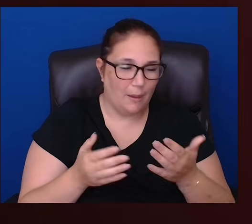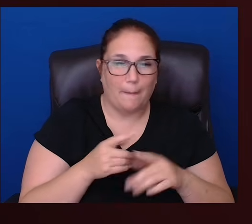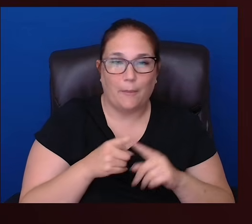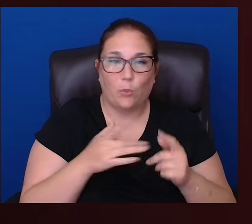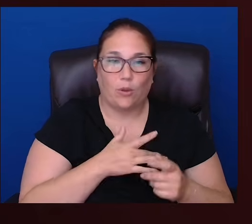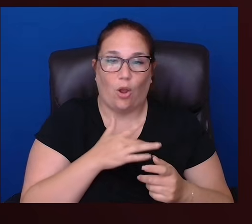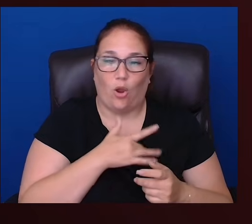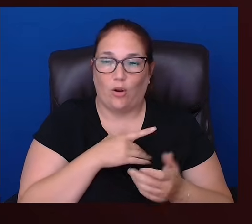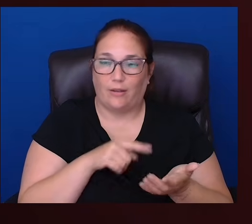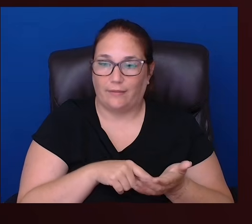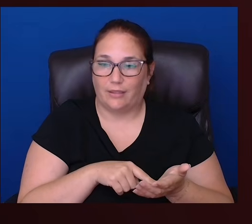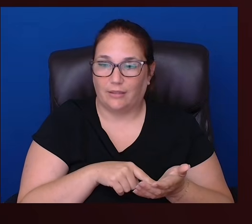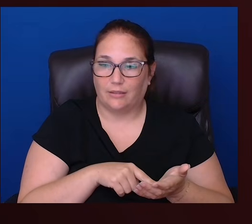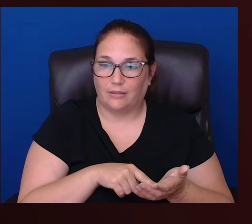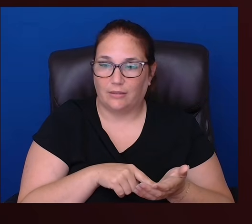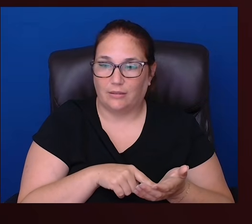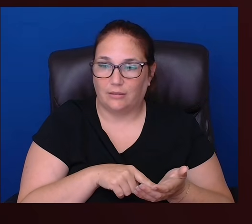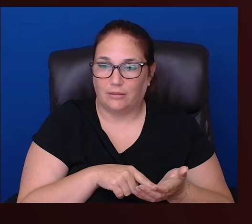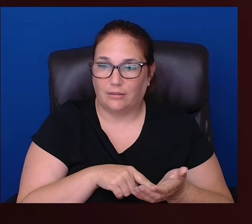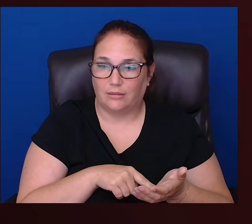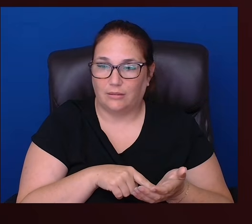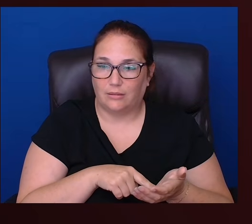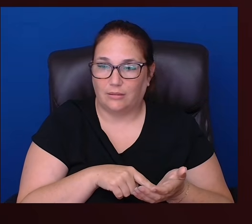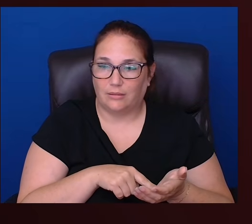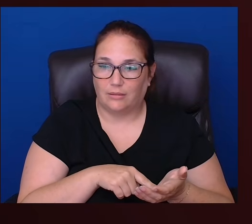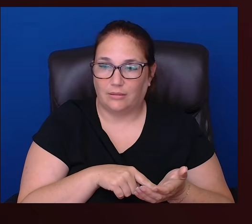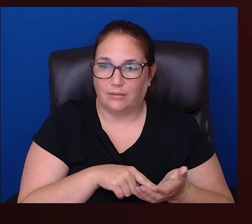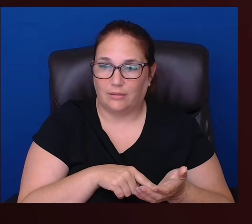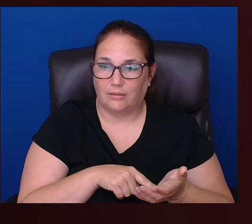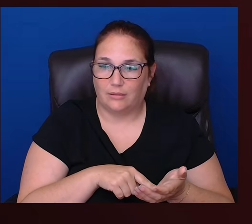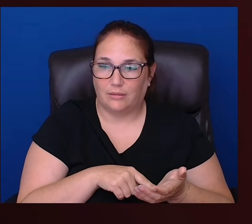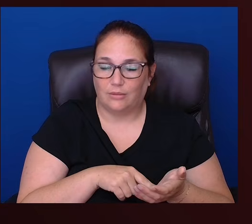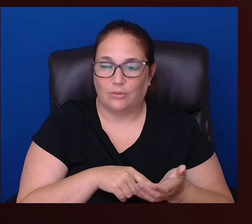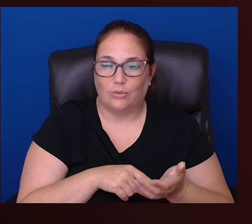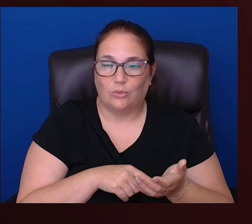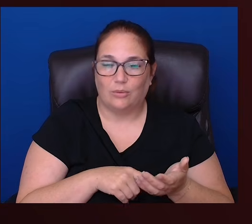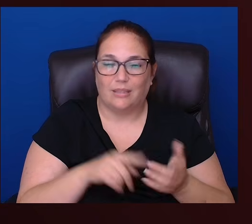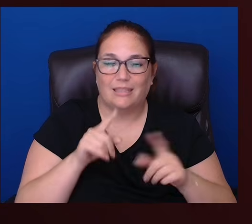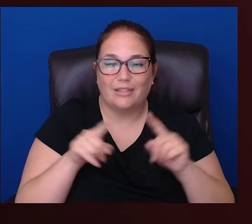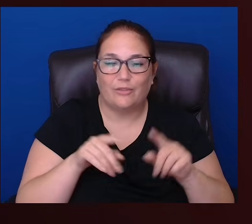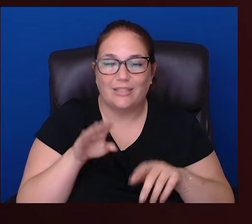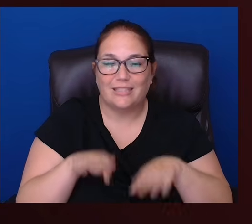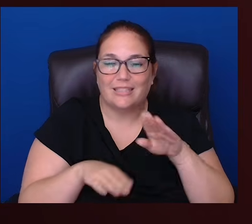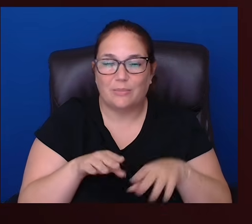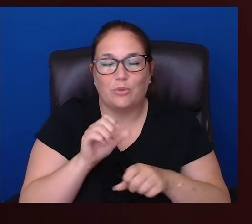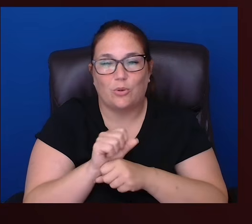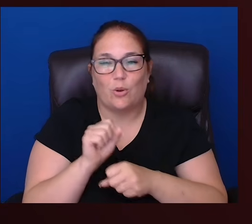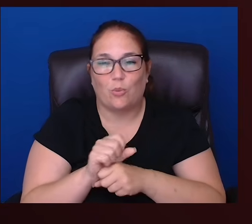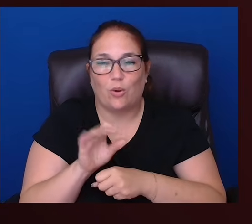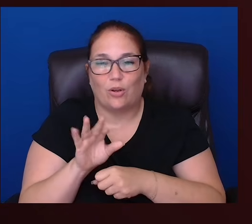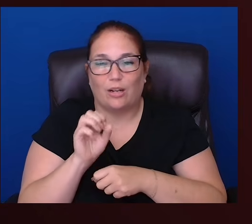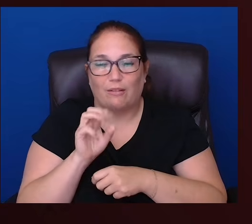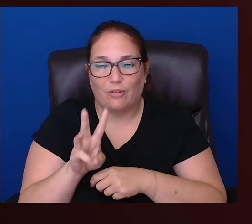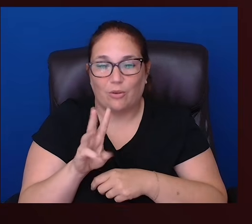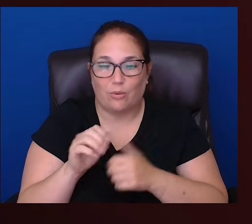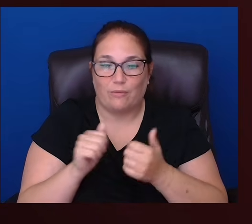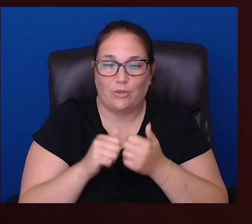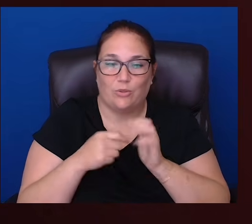Well, this is a step, so we have different steps in our workflow and I'll even show you how we get to the steps so I'm working from the bottom